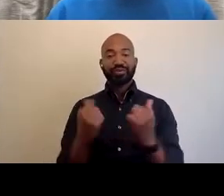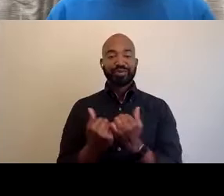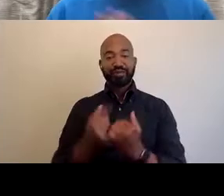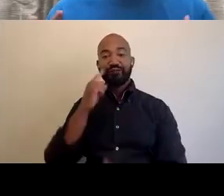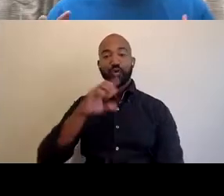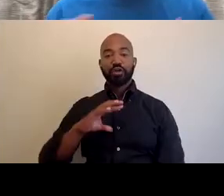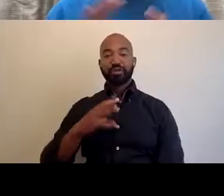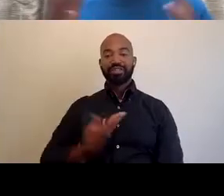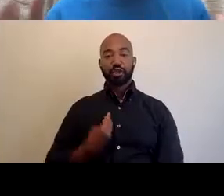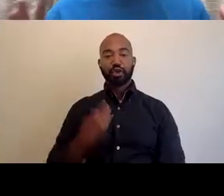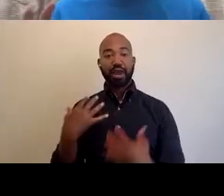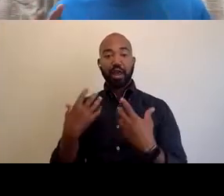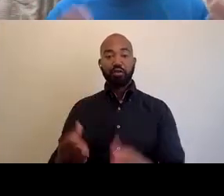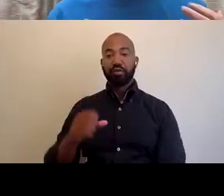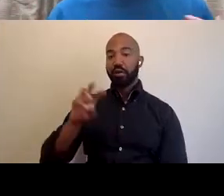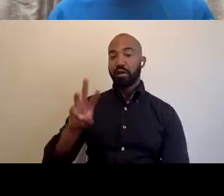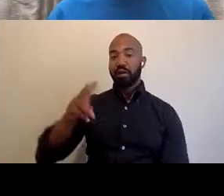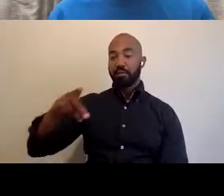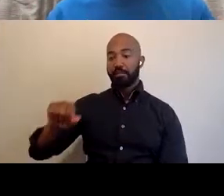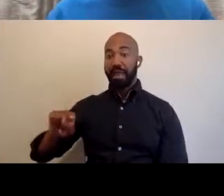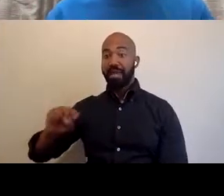So those are the leaders that we utilize.